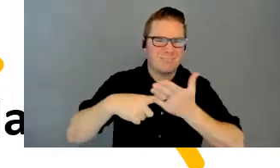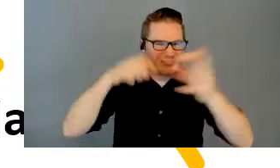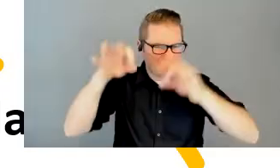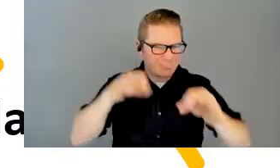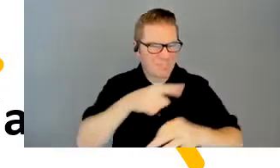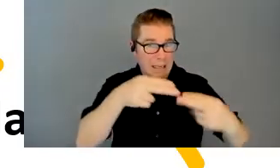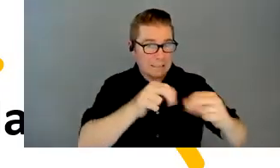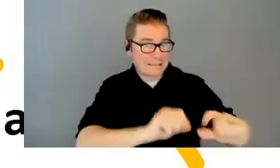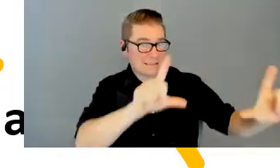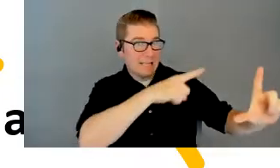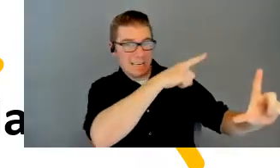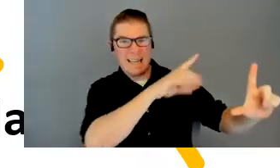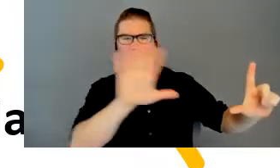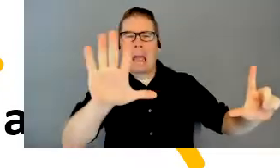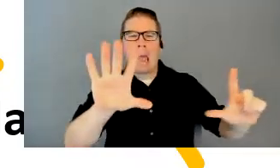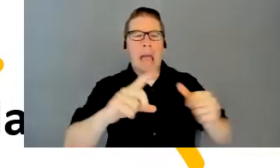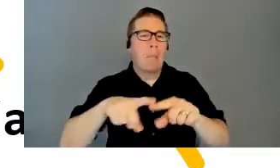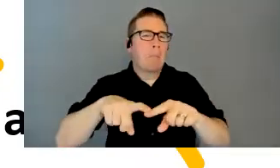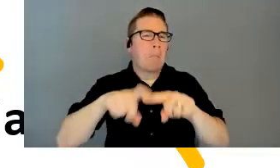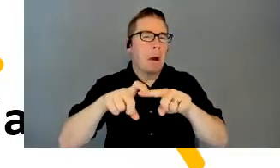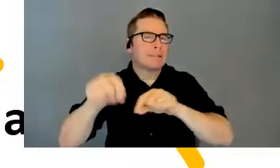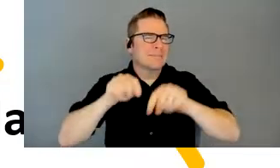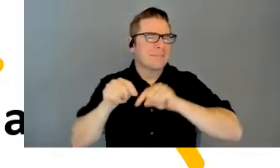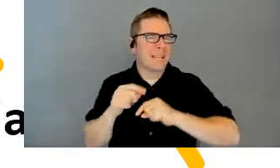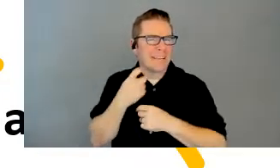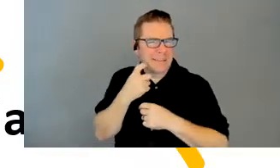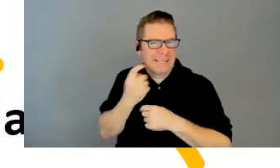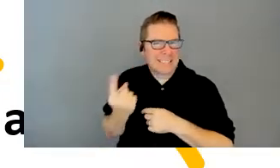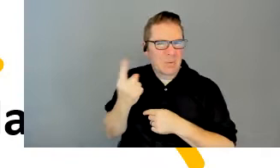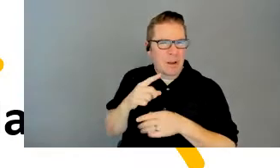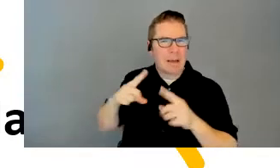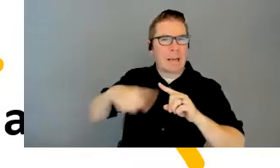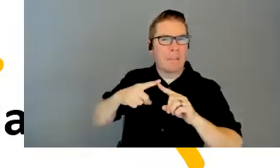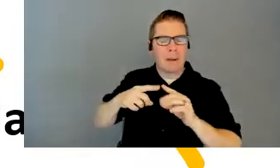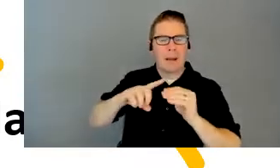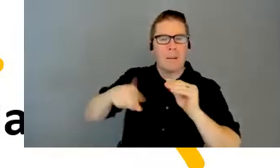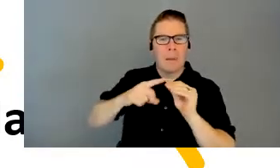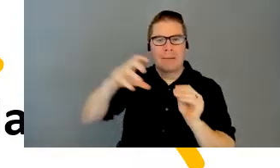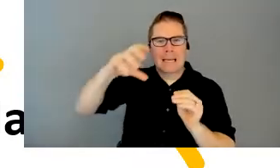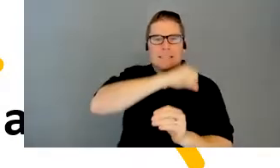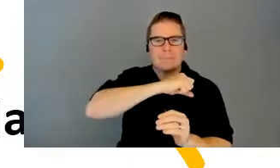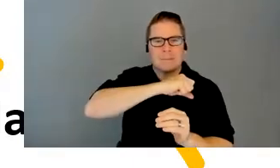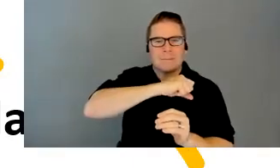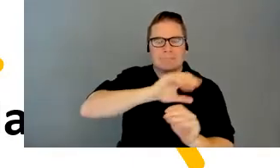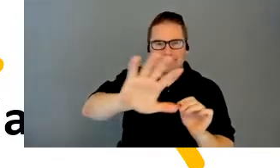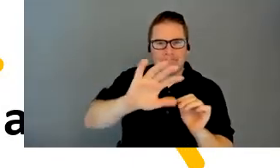I wanted to go back to the last one just a little bit on the assumption piece. First and foremost